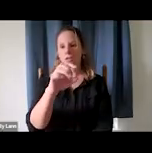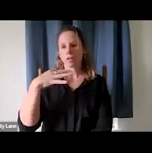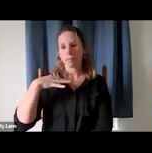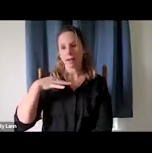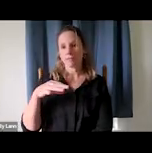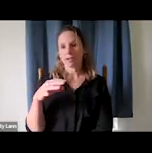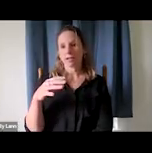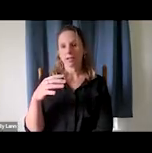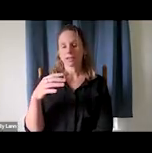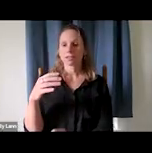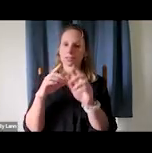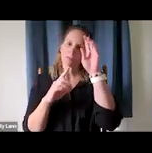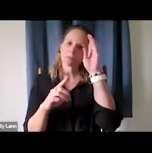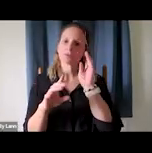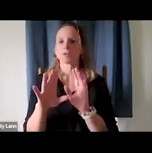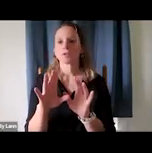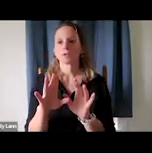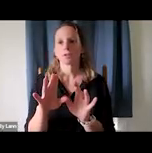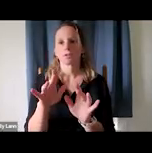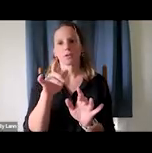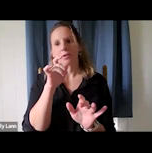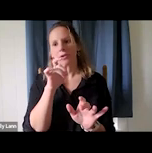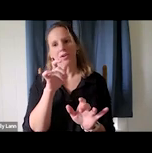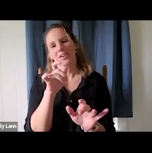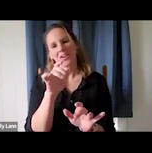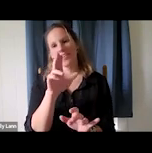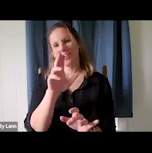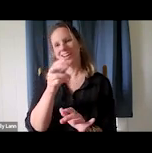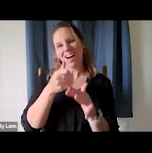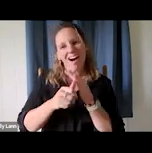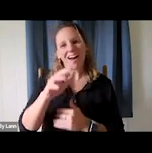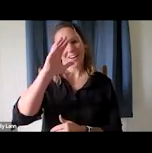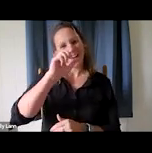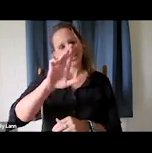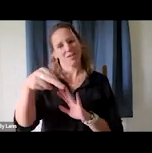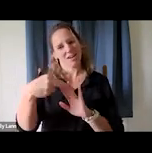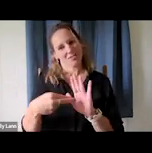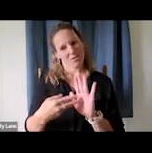I'm sure you don't underestimate your role in the process as well